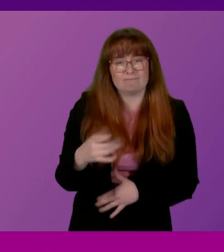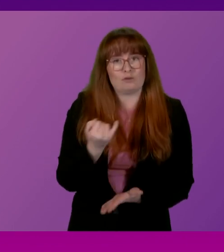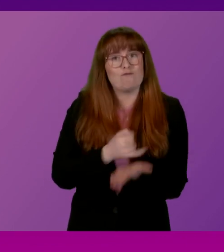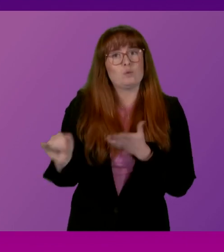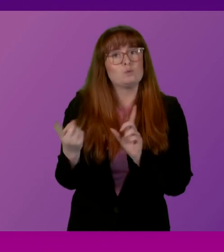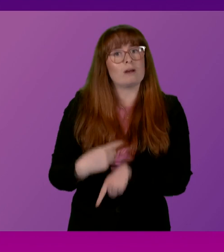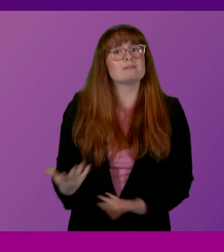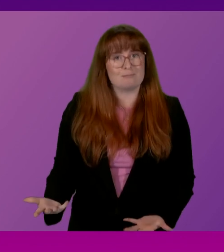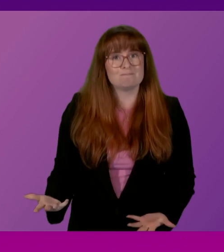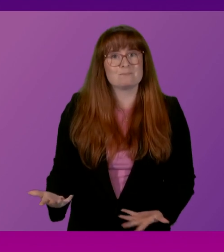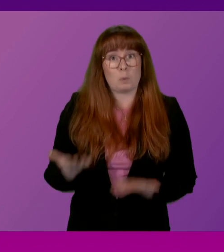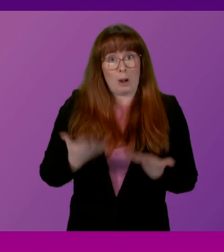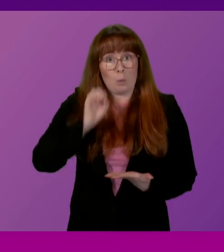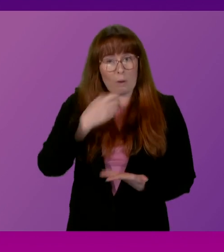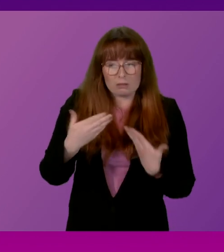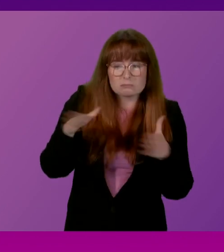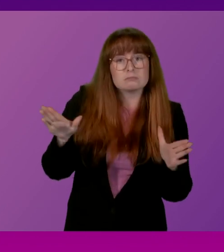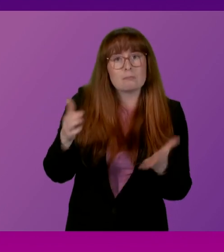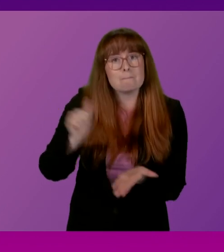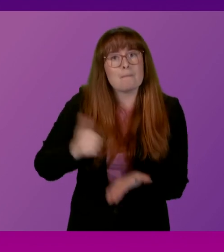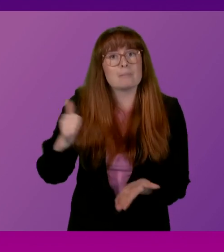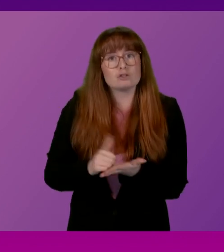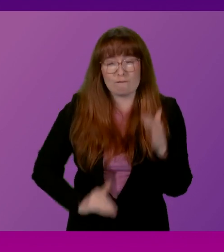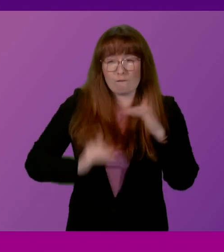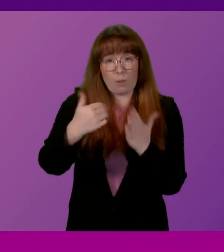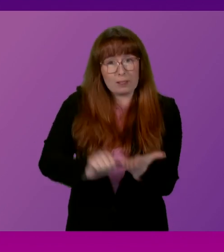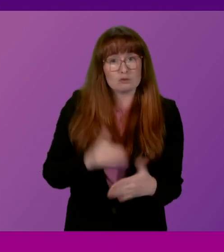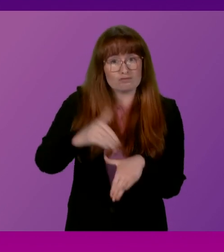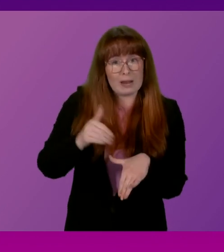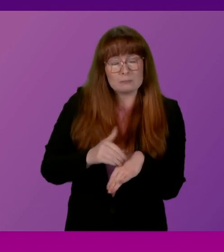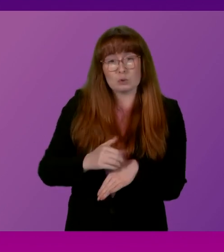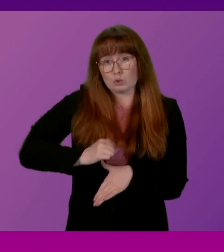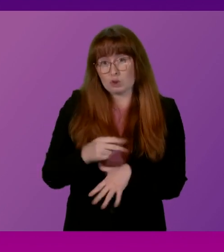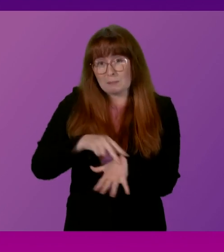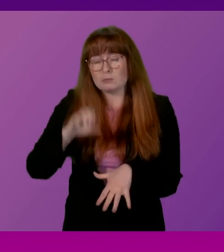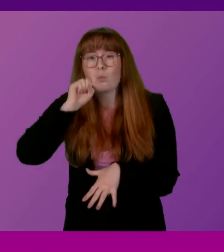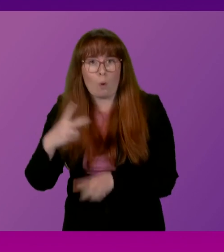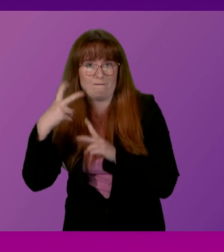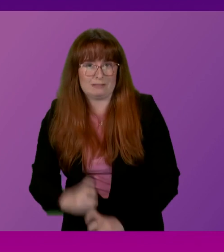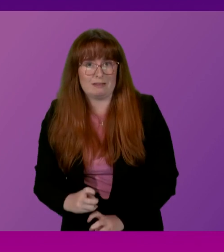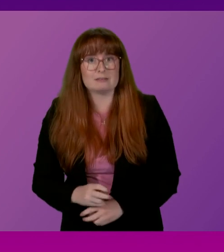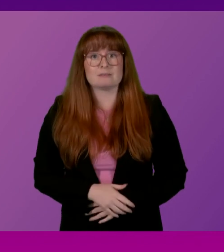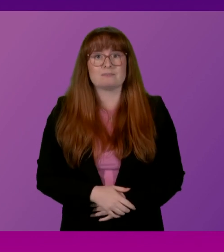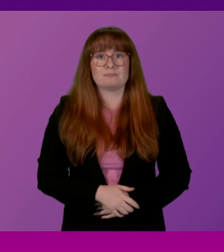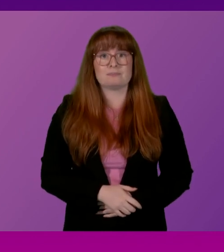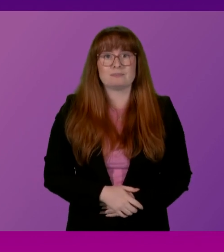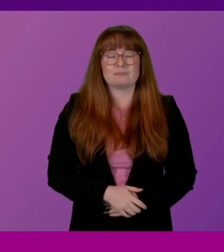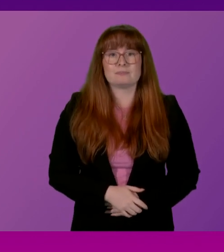Will he now finally publish the full list of crimes that police in Scotland will not investigate?